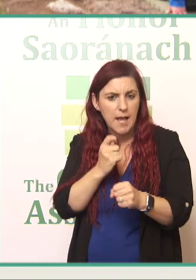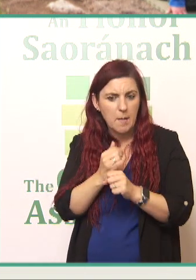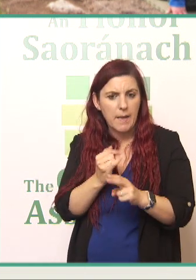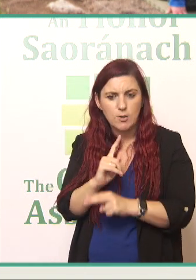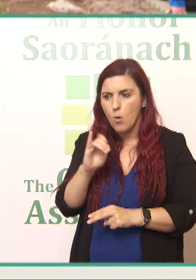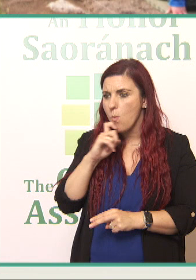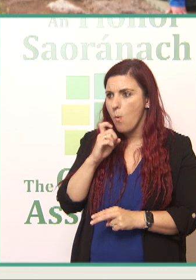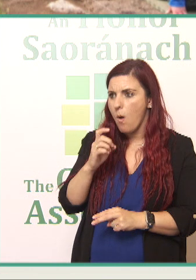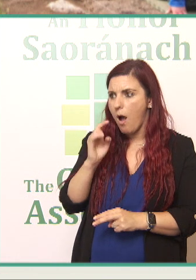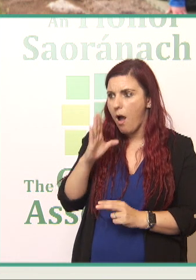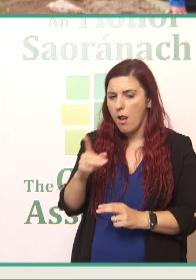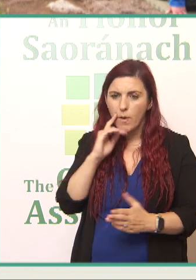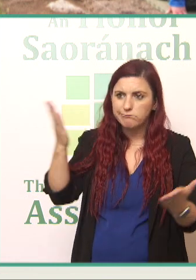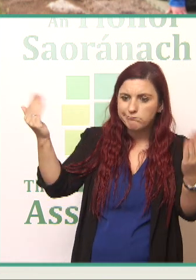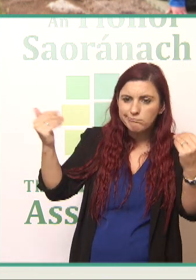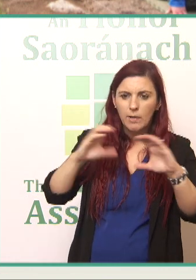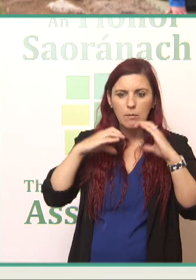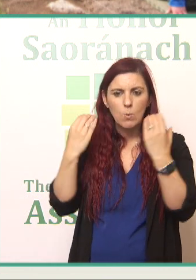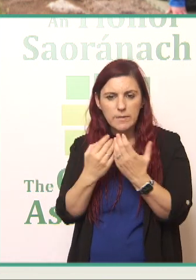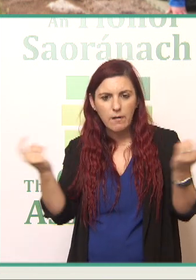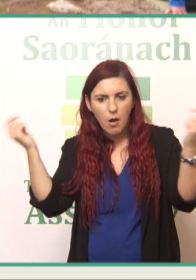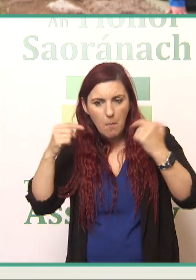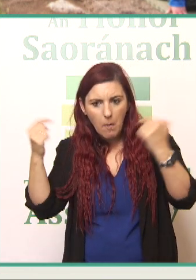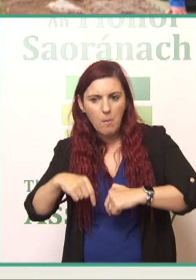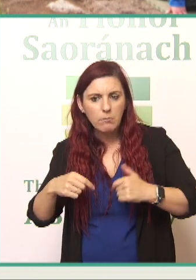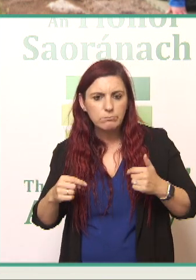tea and advise the community and farmers and other people in the community and we have a talk about